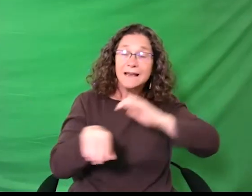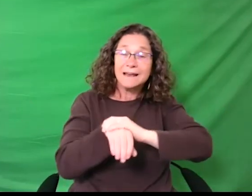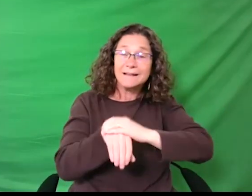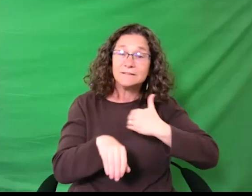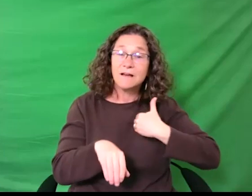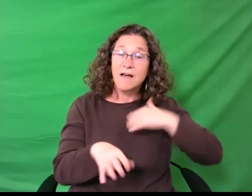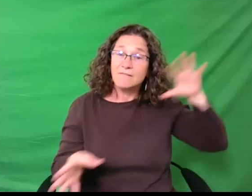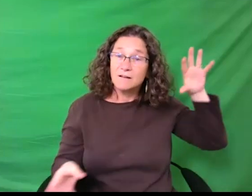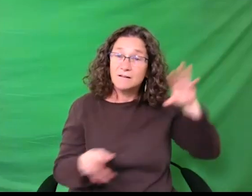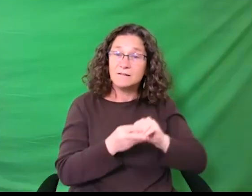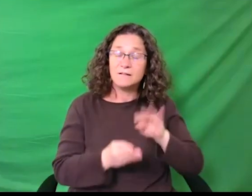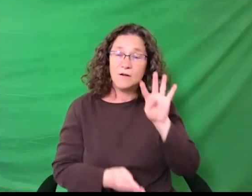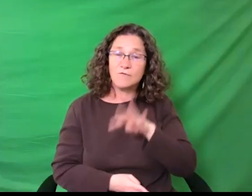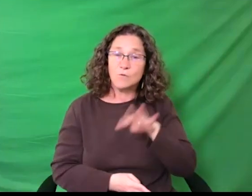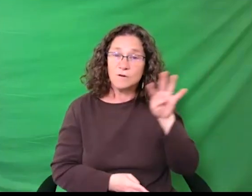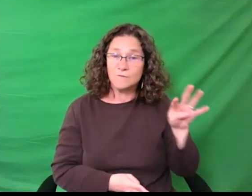And this is what the system looks like.